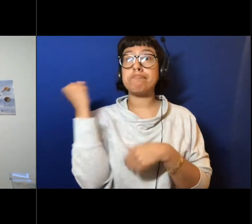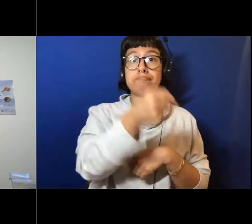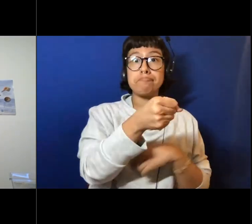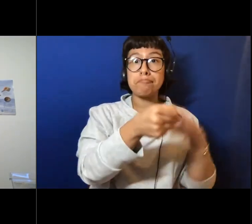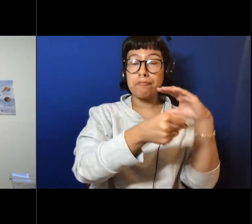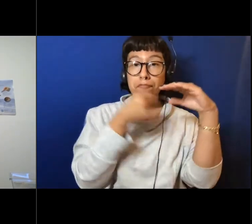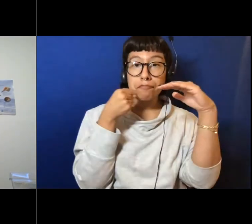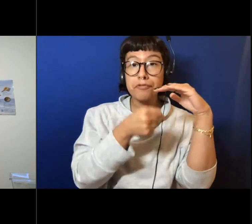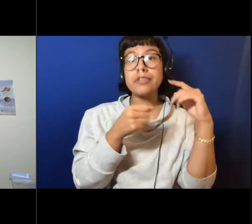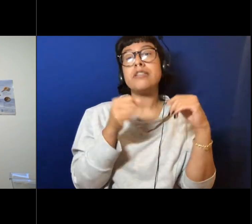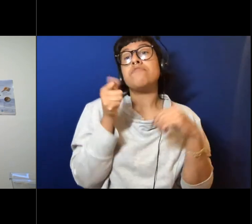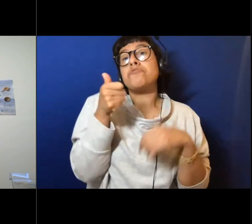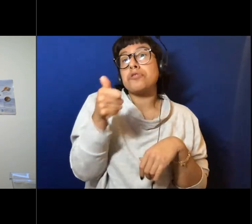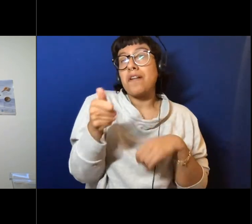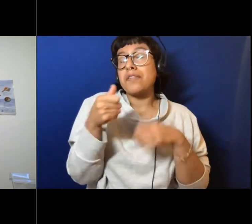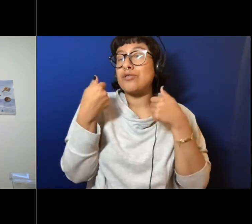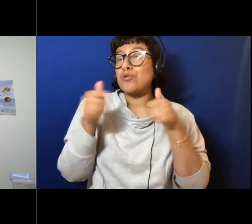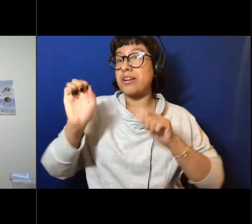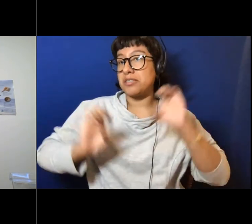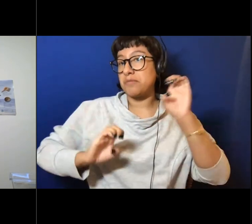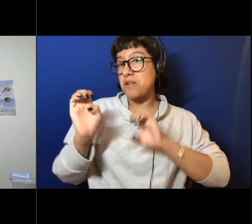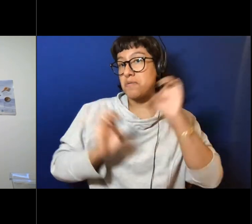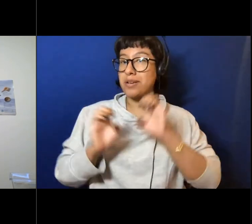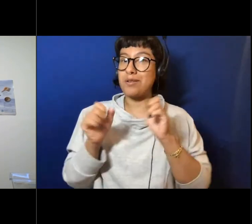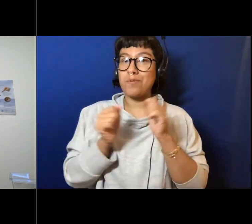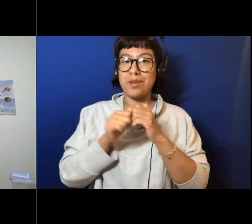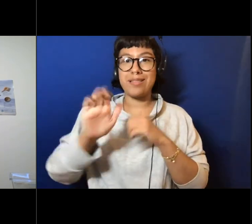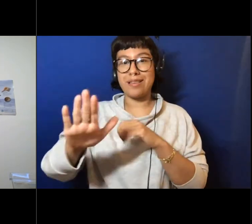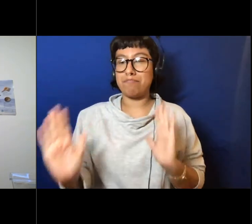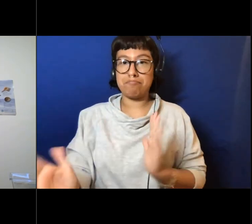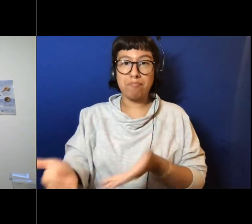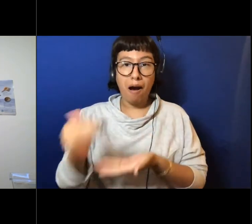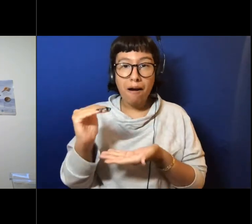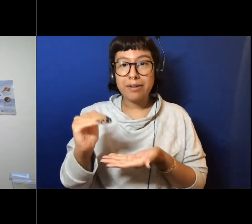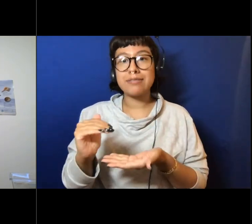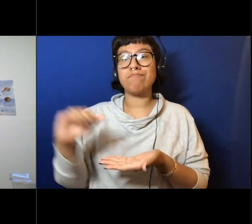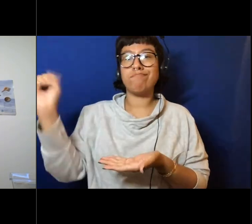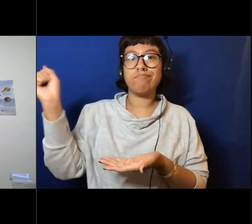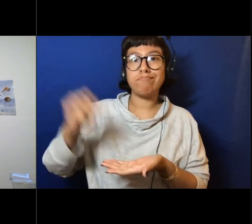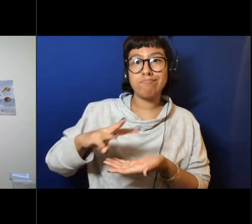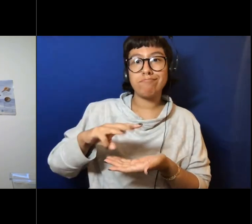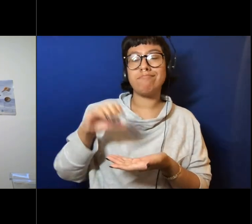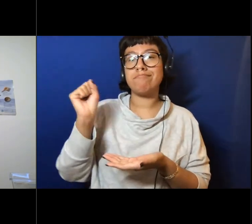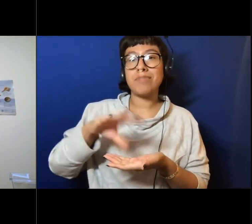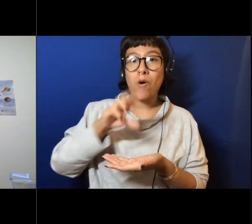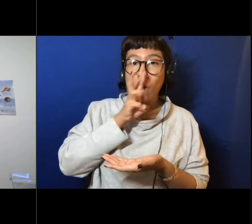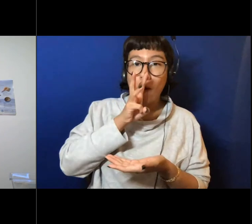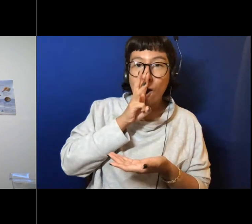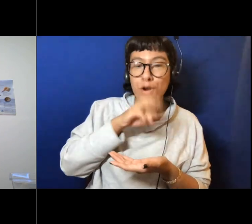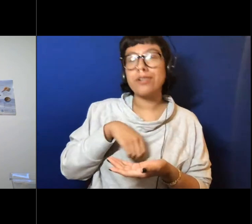it's something you could do in a little clear tanker or a if you wanted to try it out with some cornstarch.